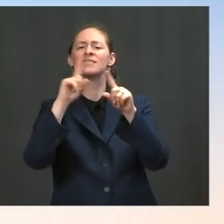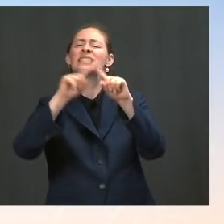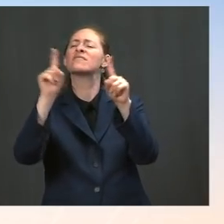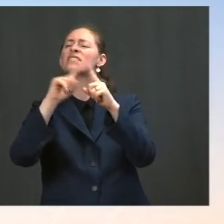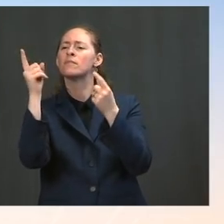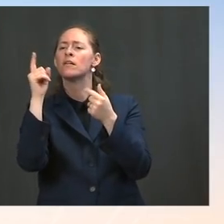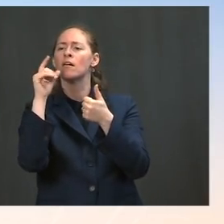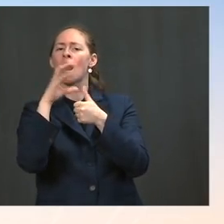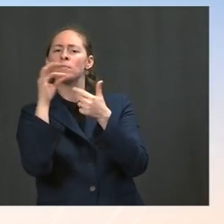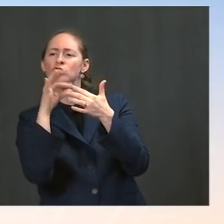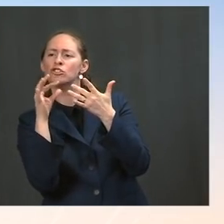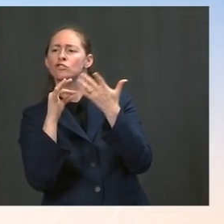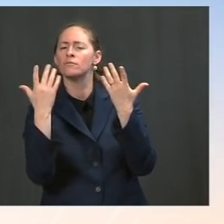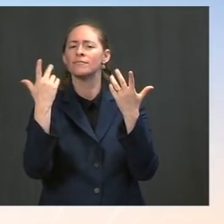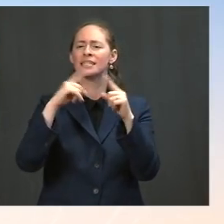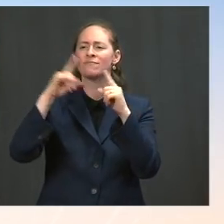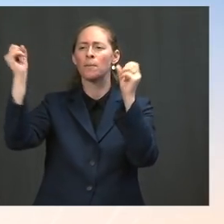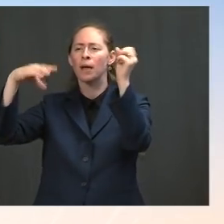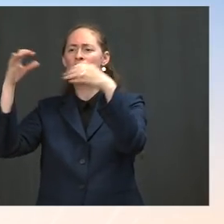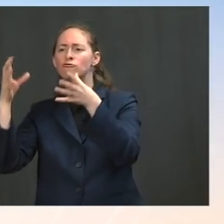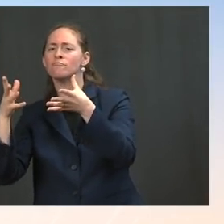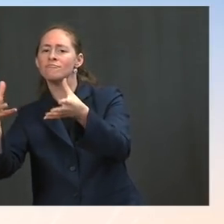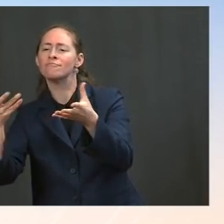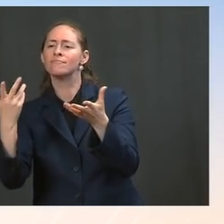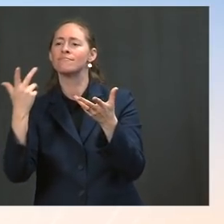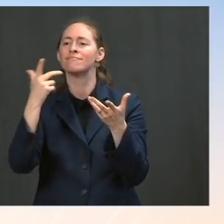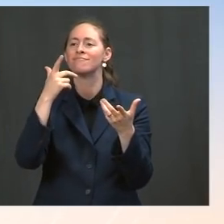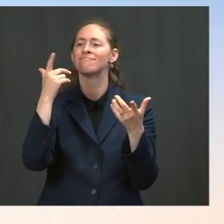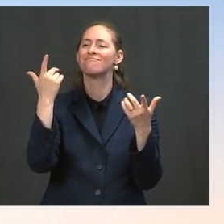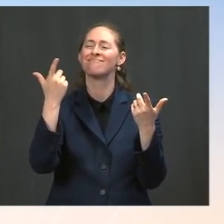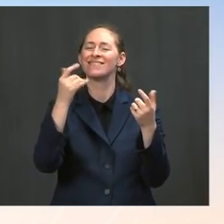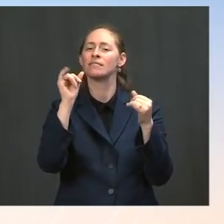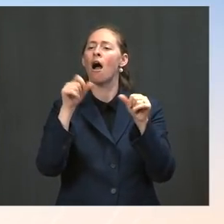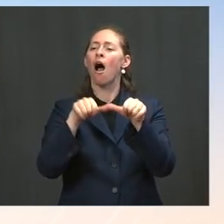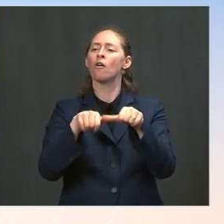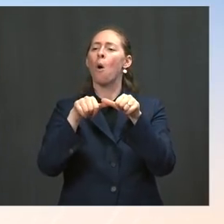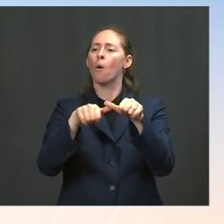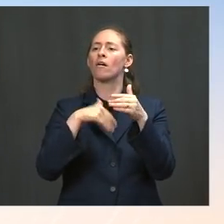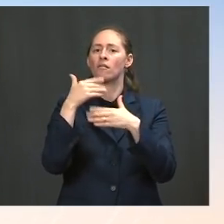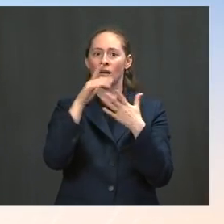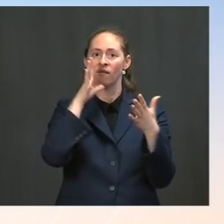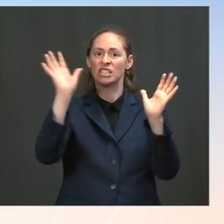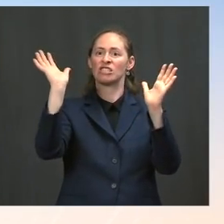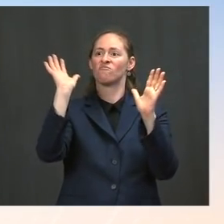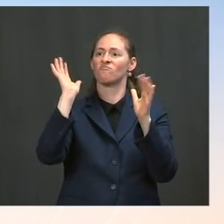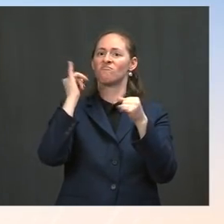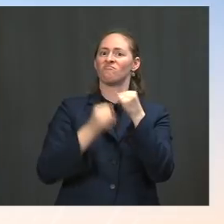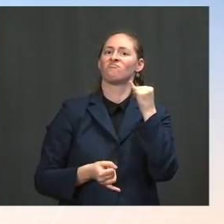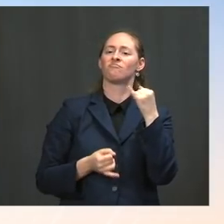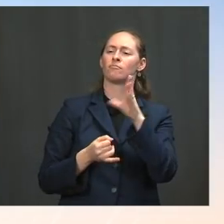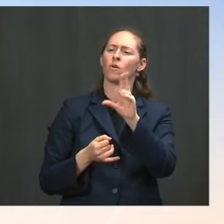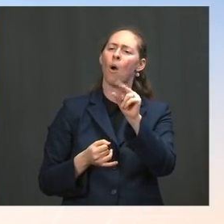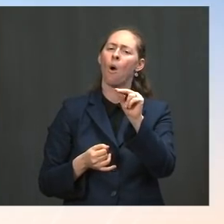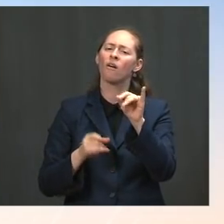I'm not going to set new red lines today, but I would just say there's ongoing discussions and we're grateful to the work of Democrats and Republicans